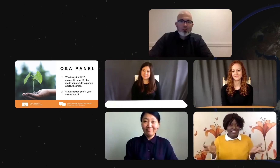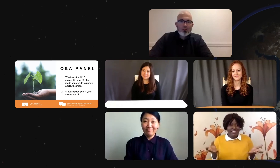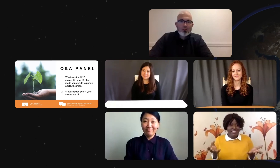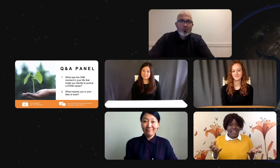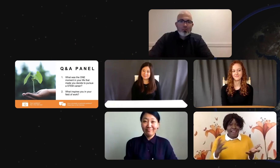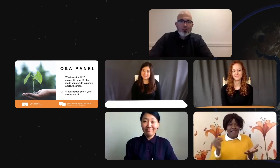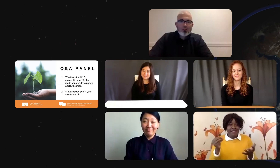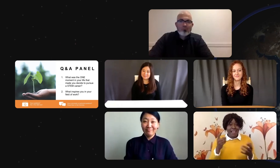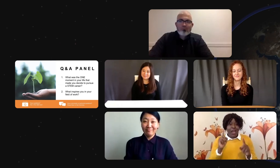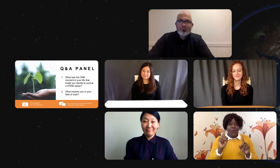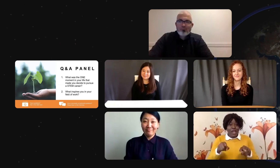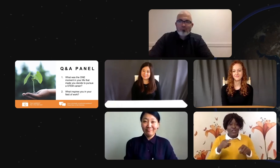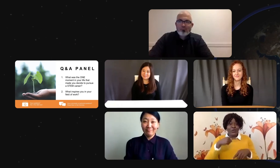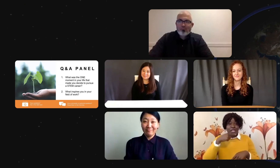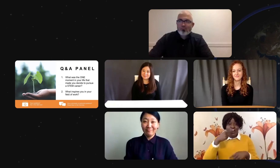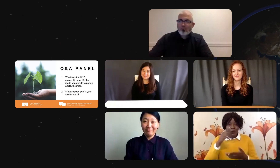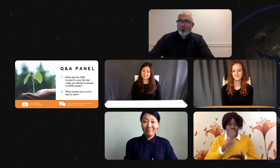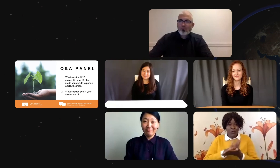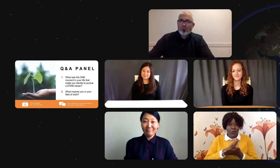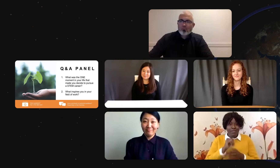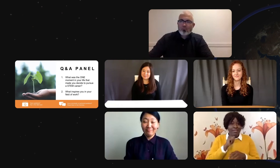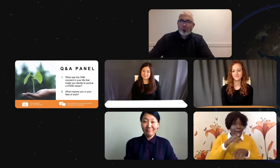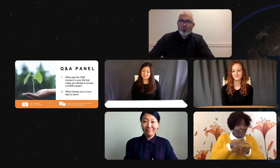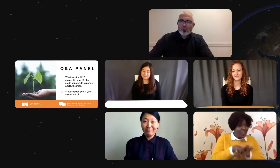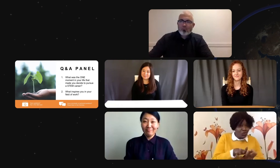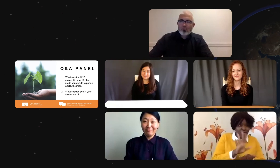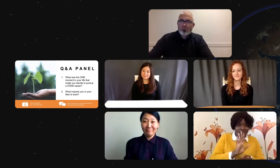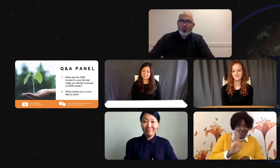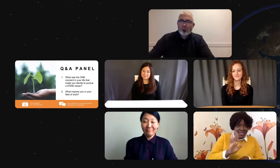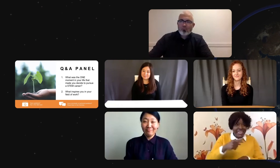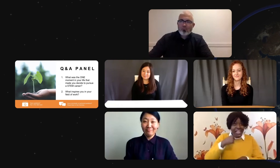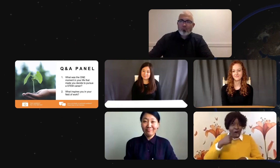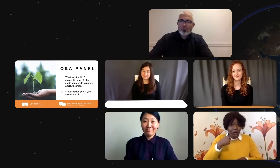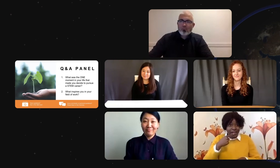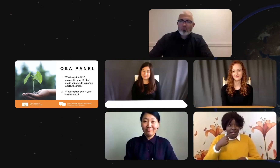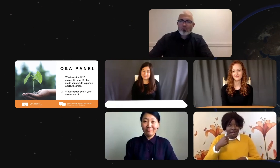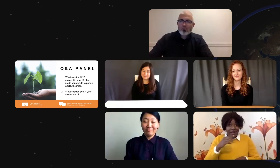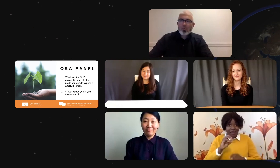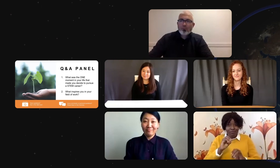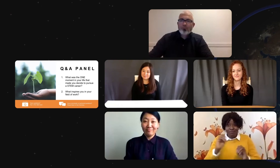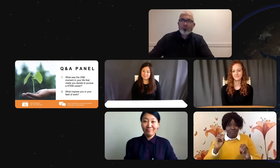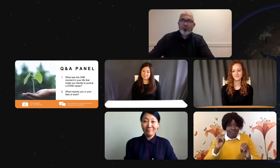At that point in middle school, I wasn't even mainstreamed.